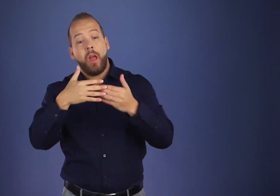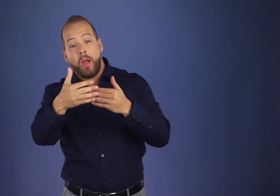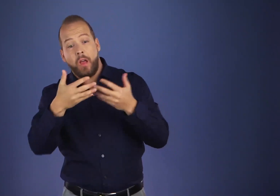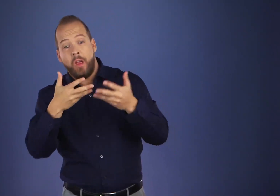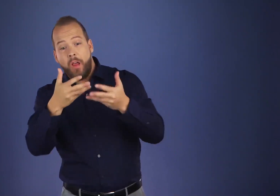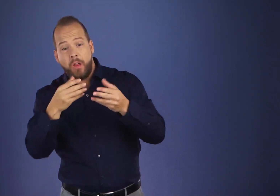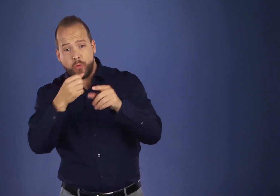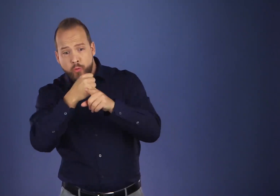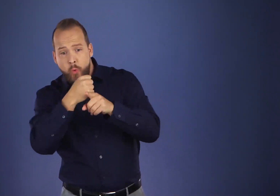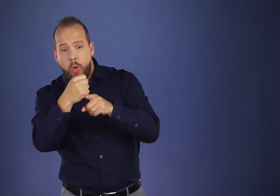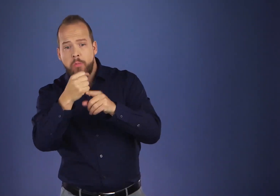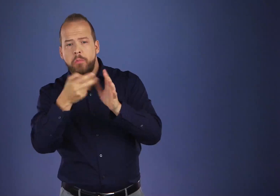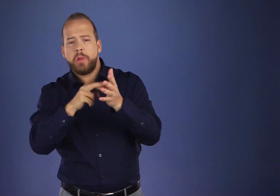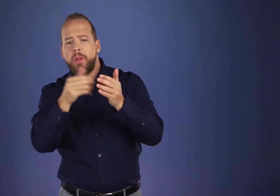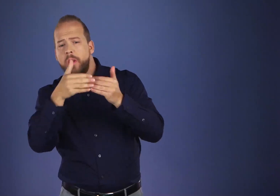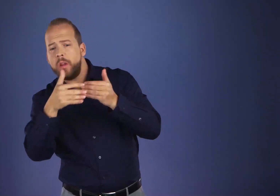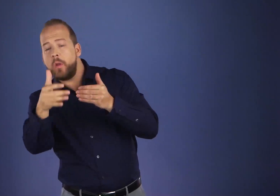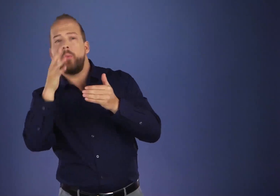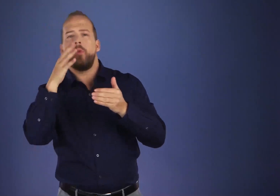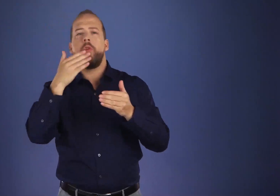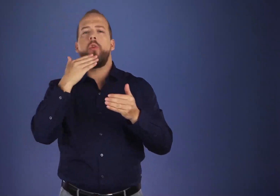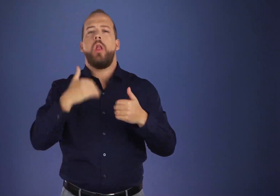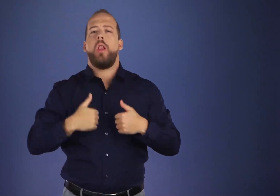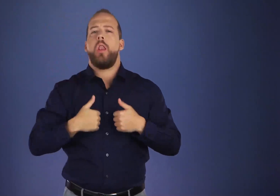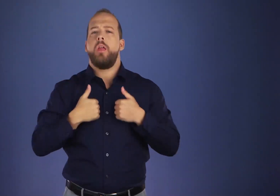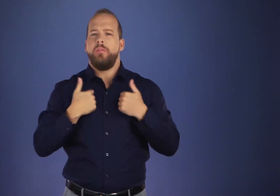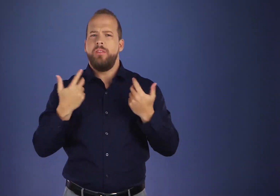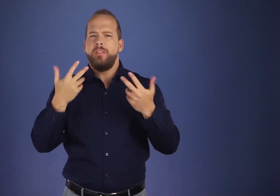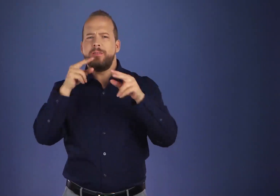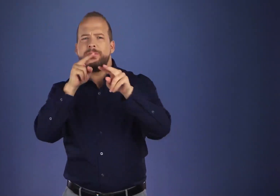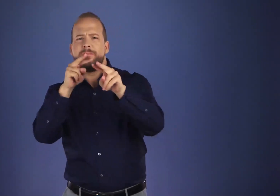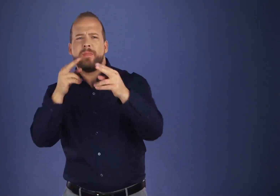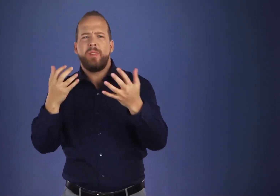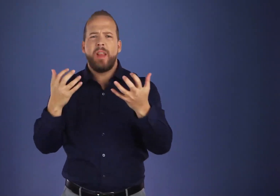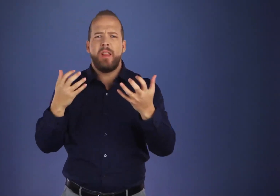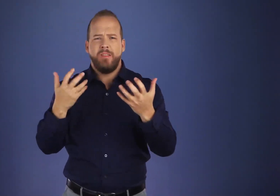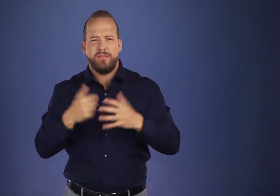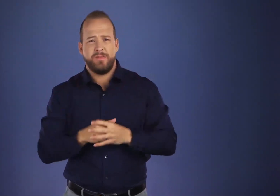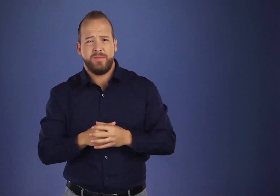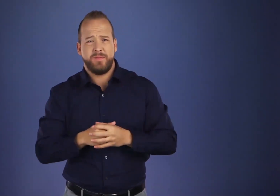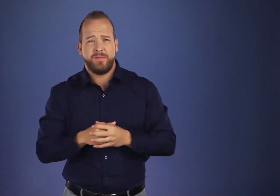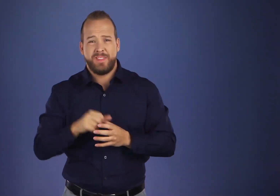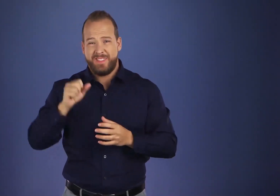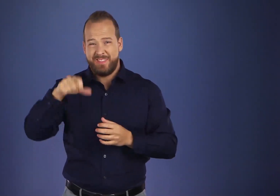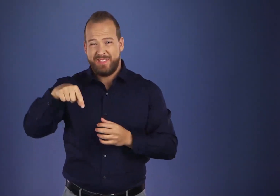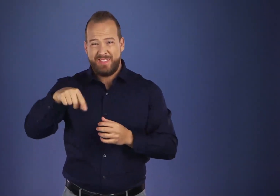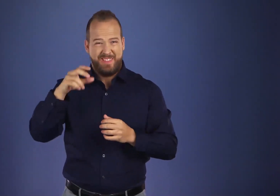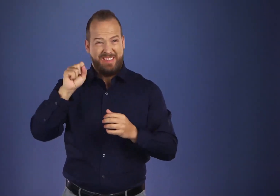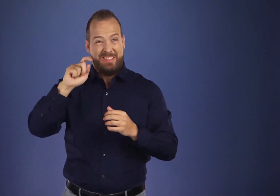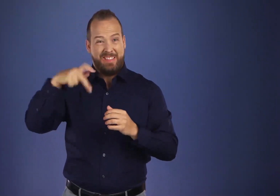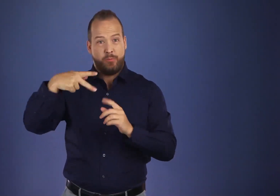but it is bound to be a far cry from permanent sobriety and a contented, useful life.